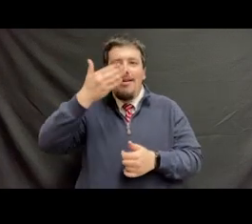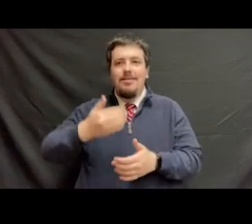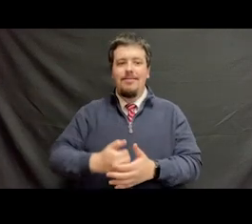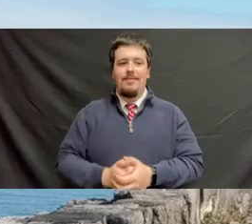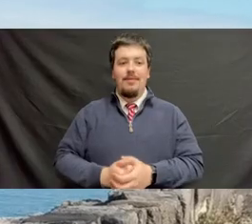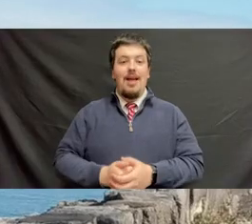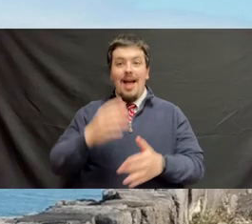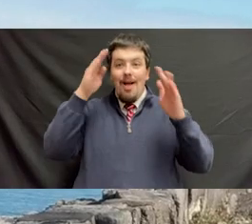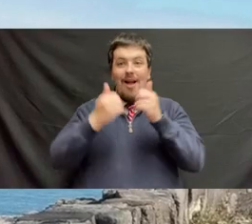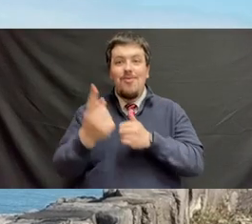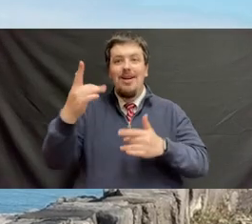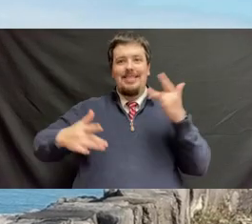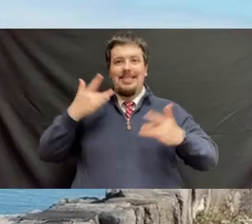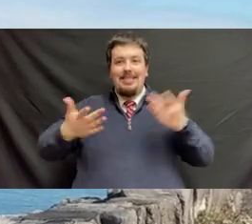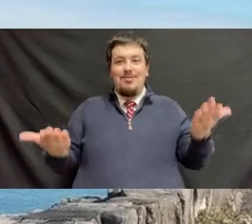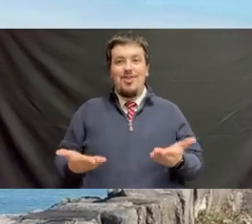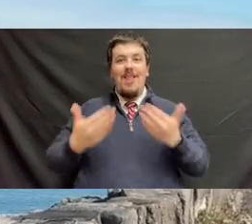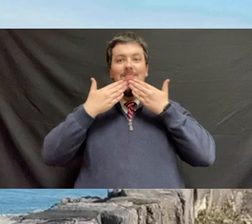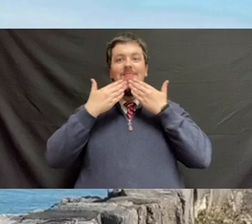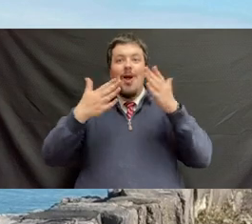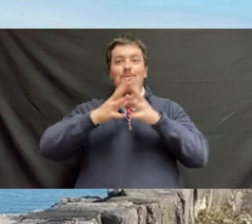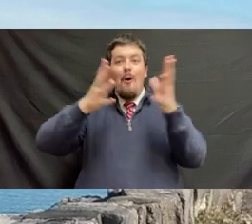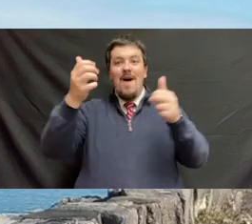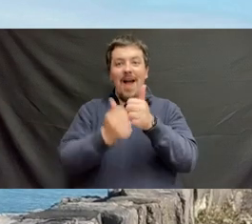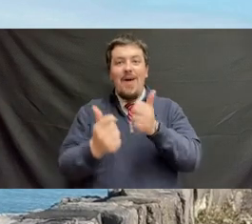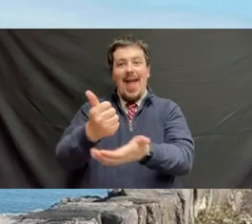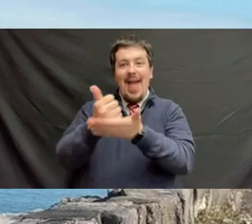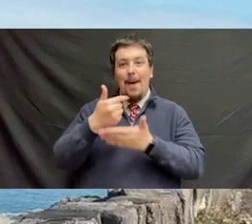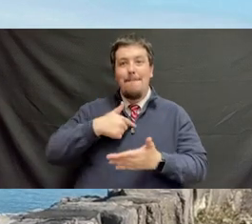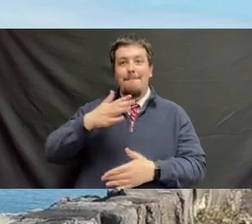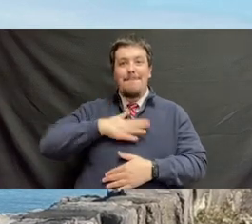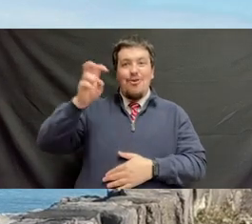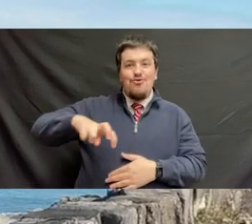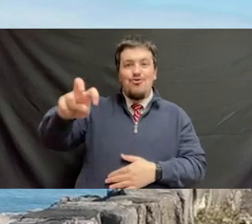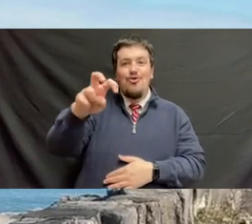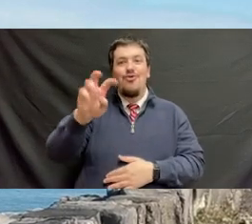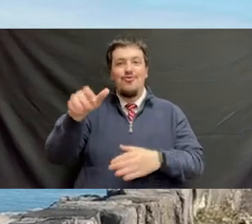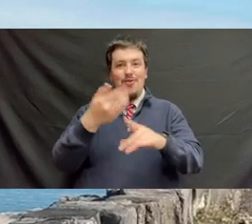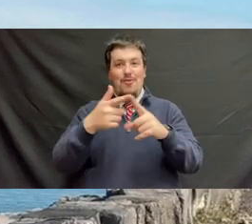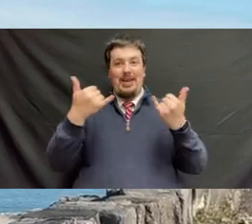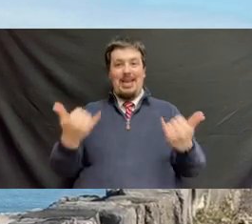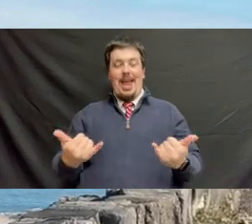Hi everyone, I'm really excited to be here, and thank you so much to everyone who helped me along this journey to get to this point.